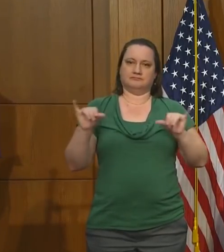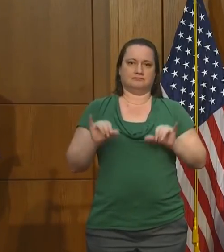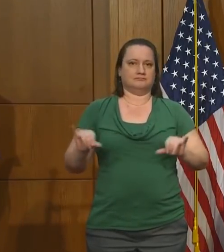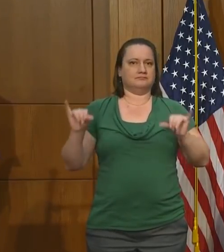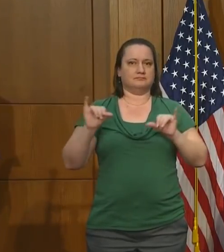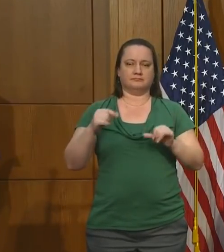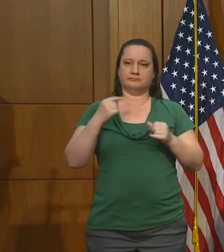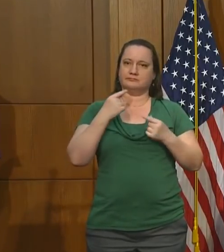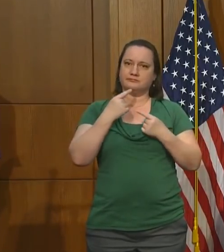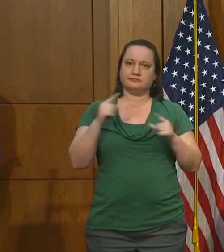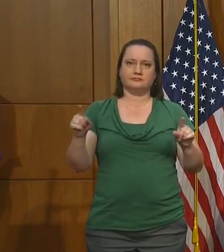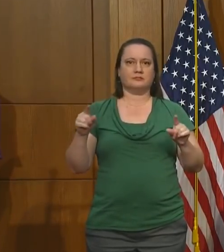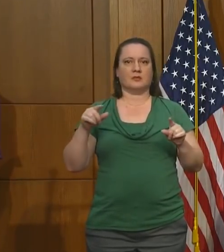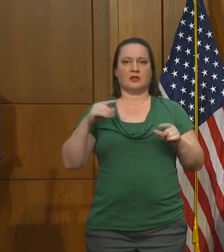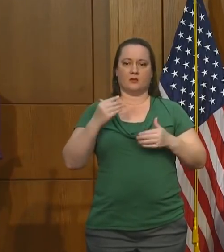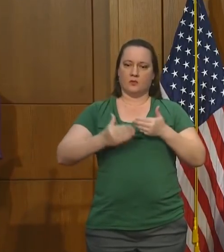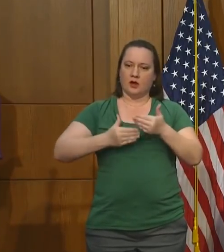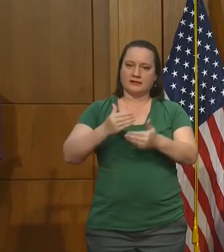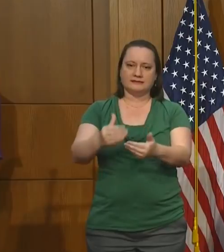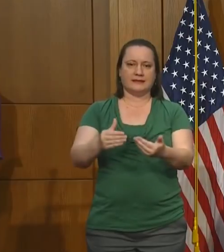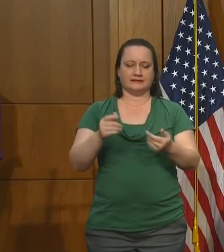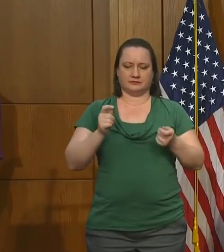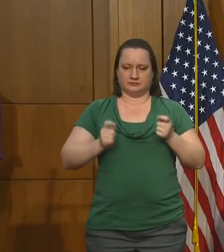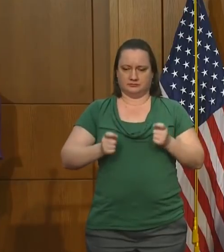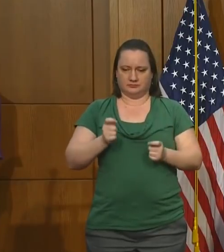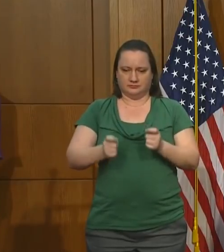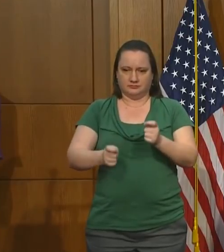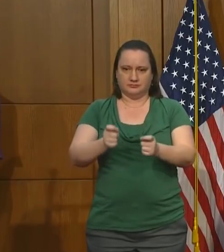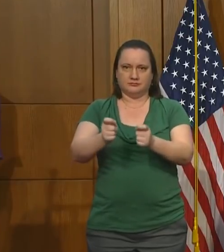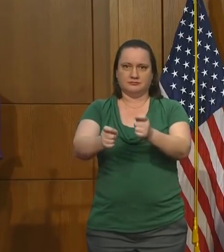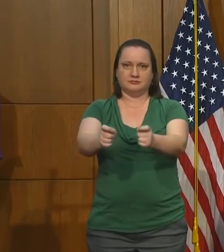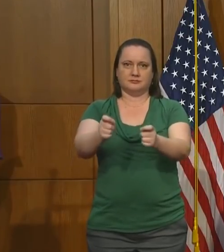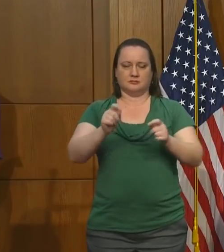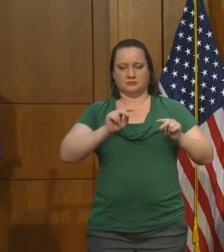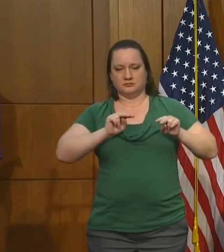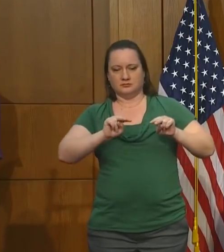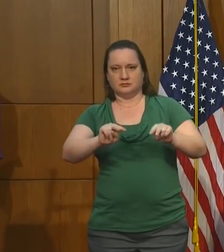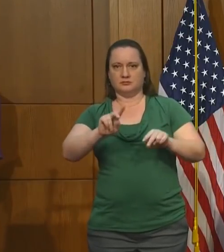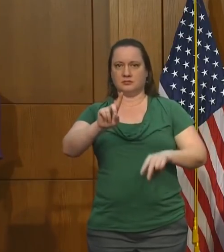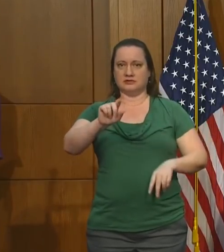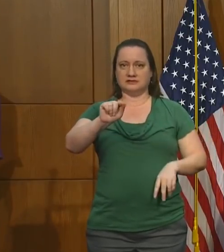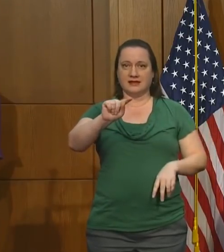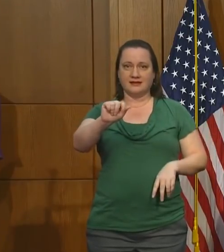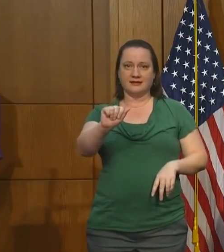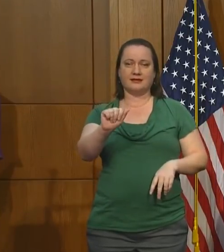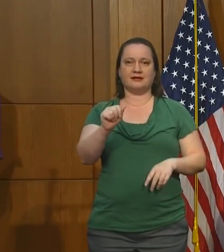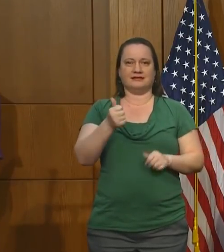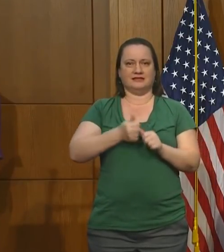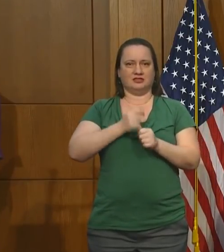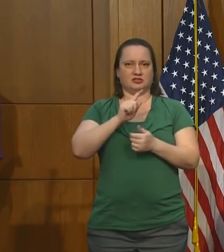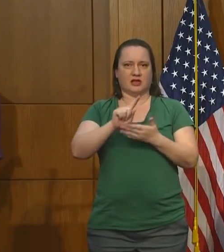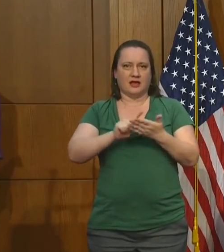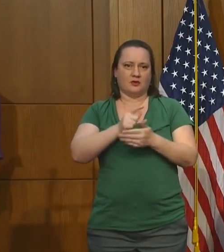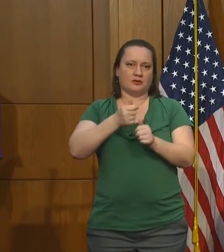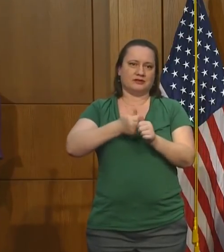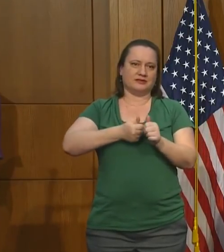ANSWER THAT IS. ABSOLUTELY YES- I HAVE SAID FROM THE BEGINNING THAT THIS IS A DYNAMIC- A FLUID